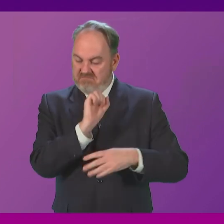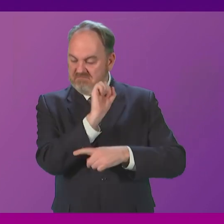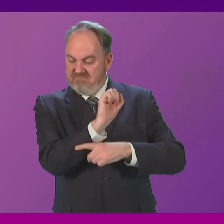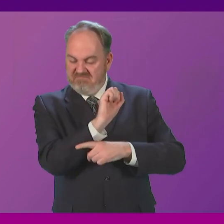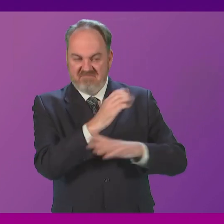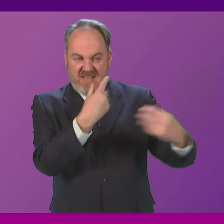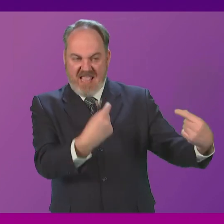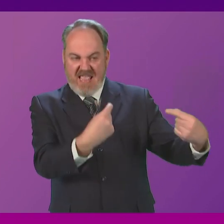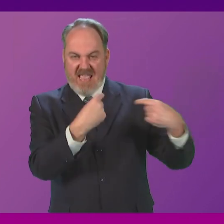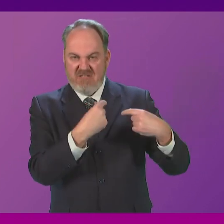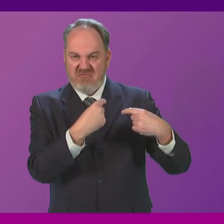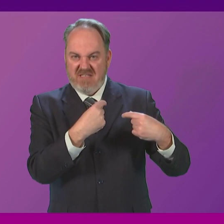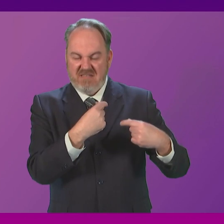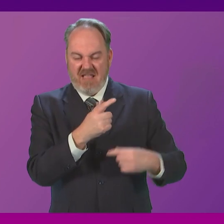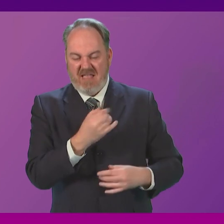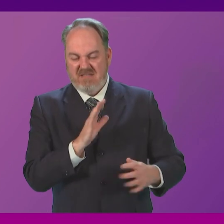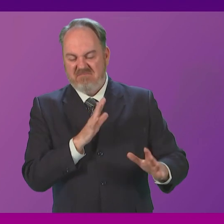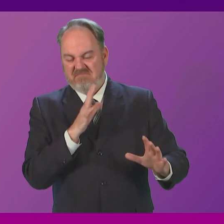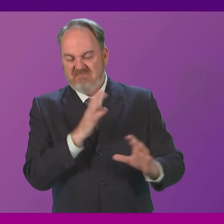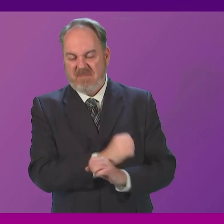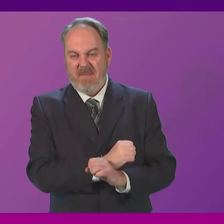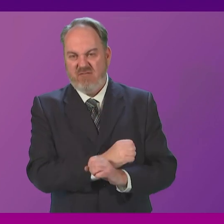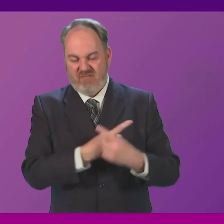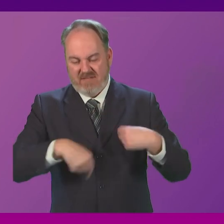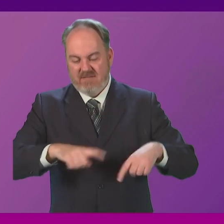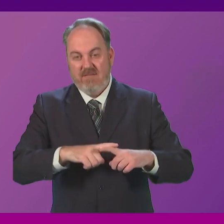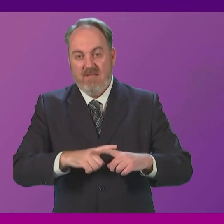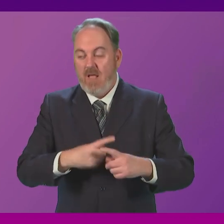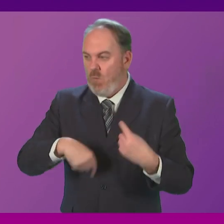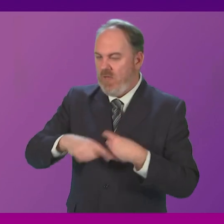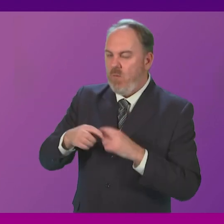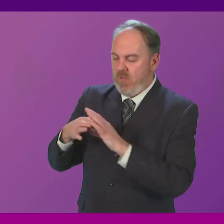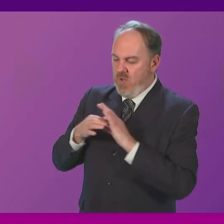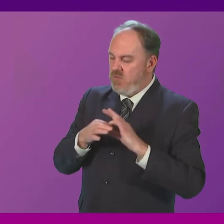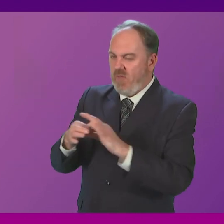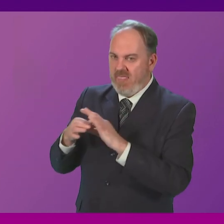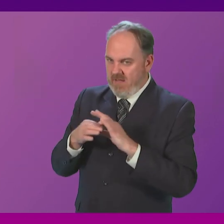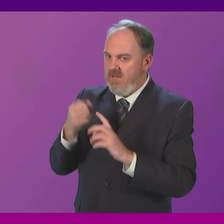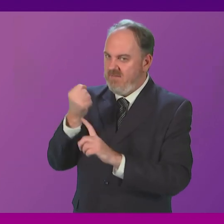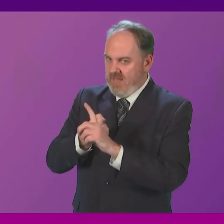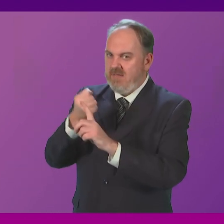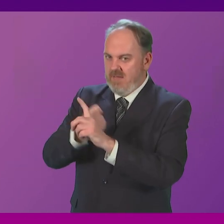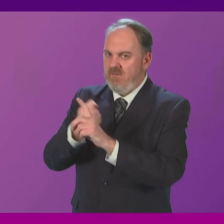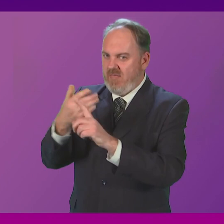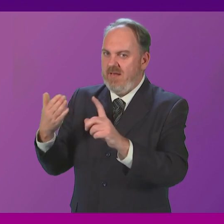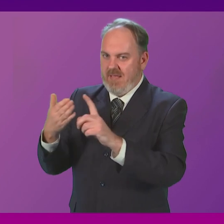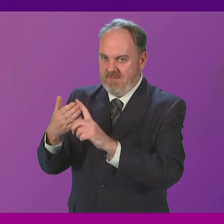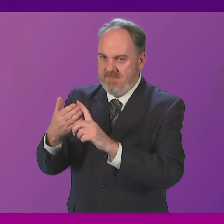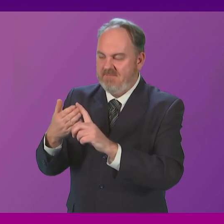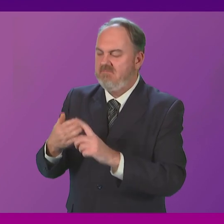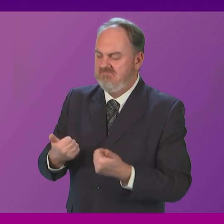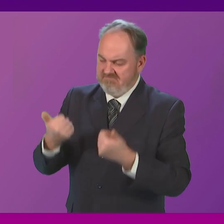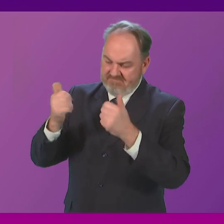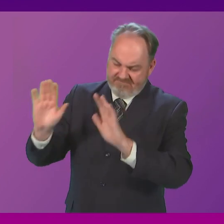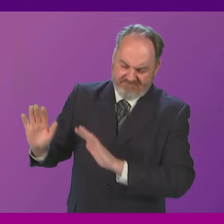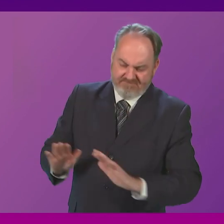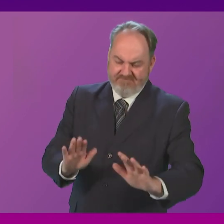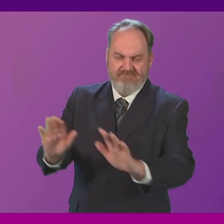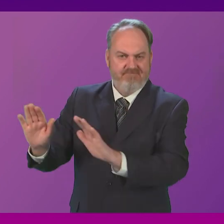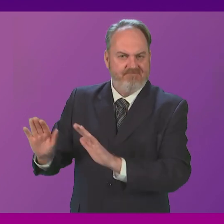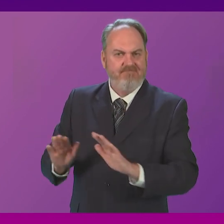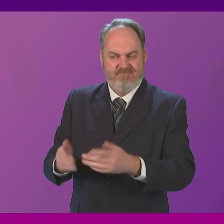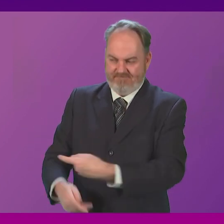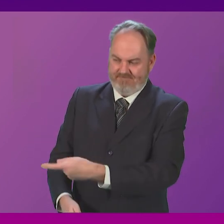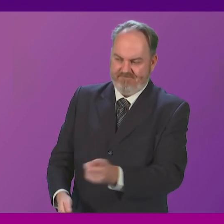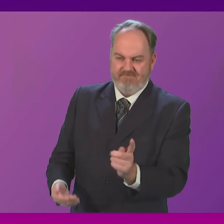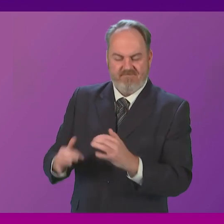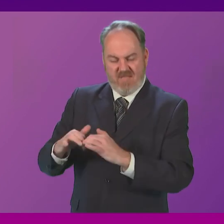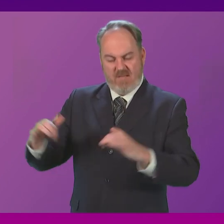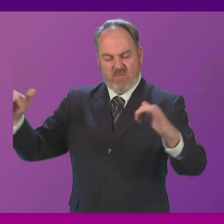Humza, I promise that I will continue to stand alongside you in that fight for us all.